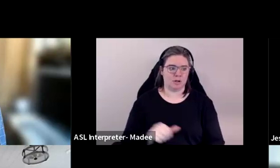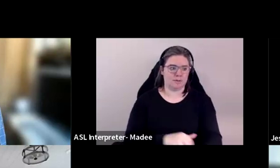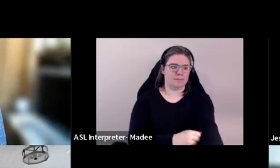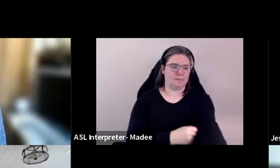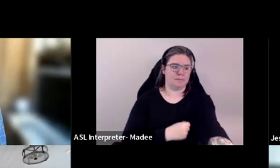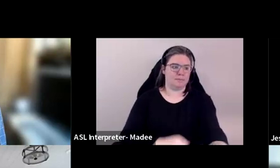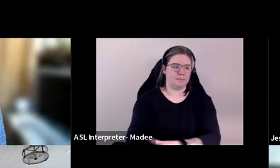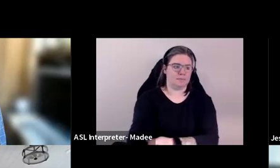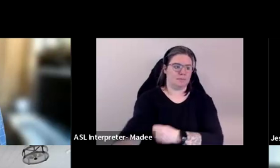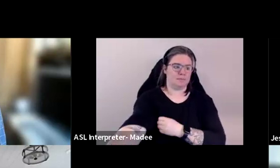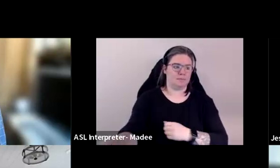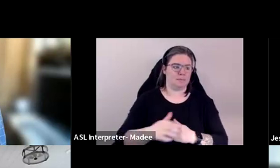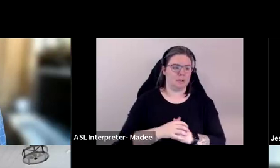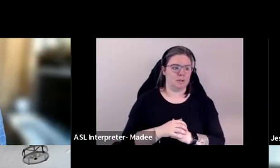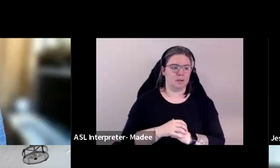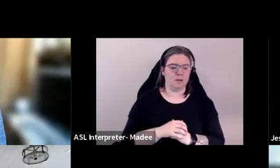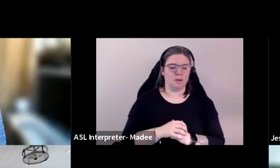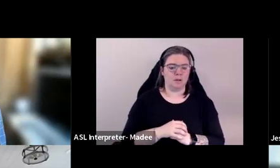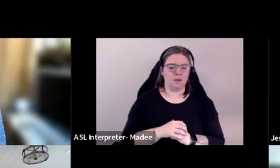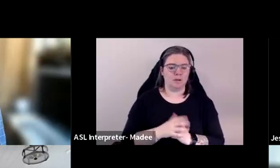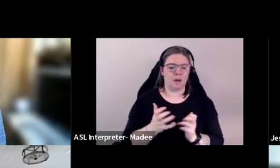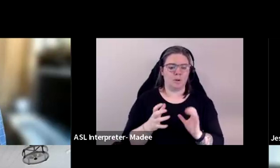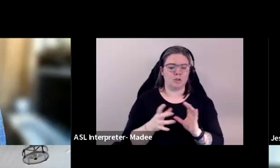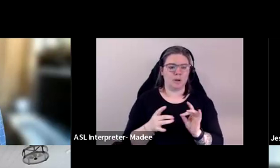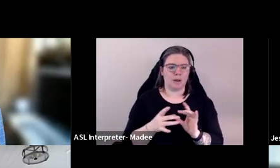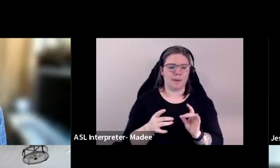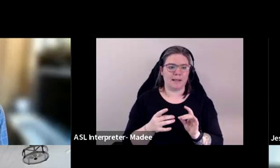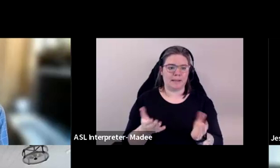I wanted to comment that we here in Virginia